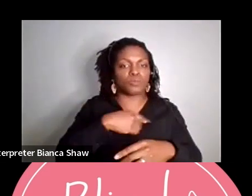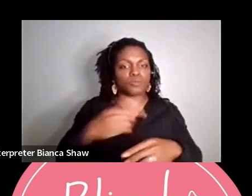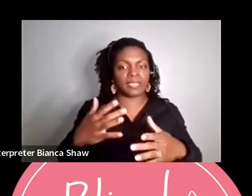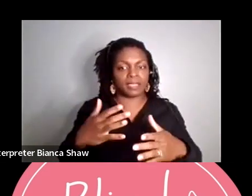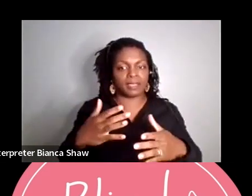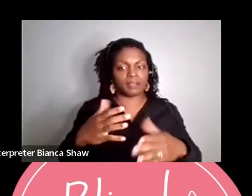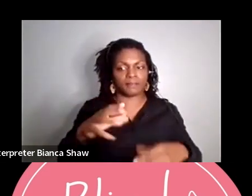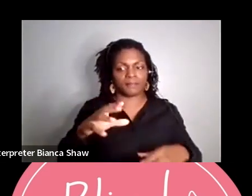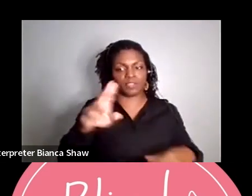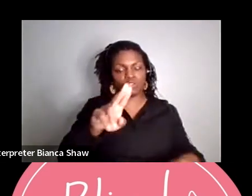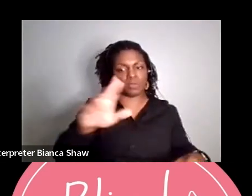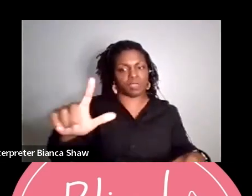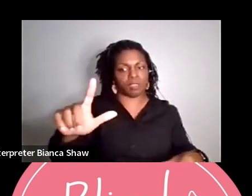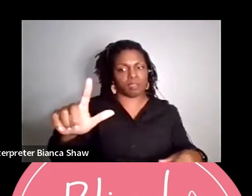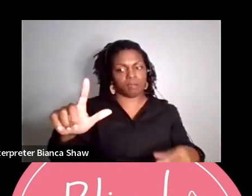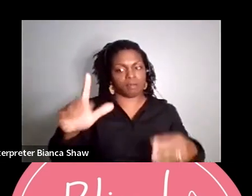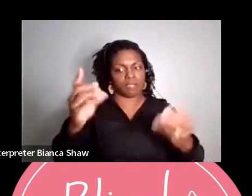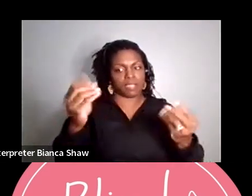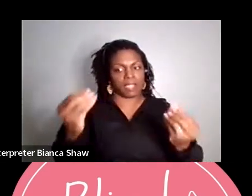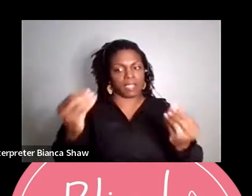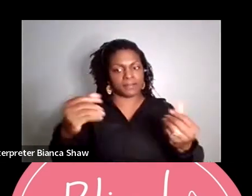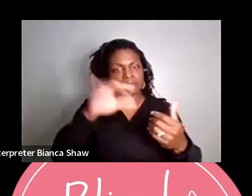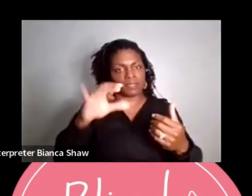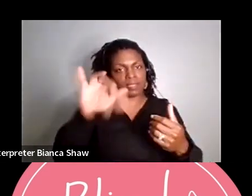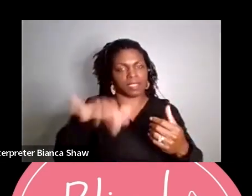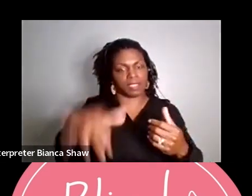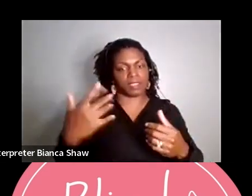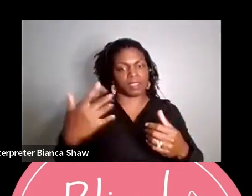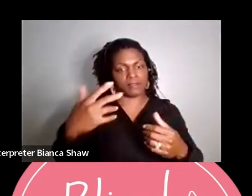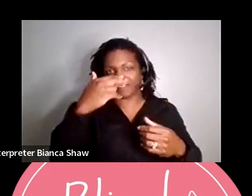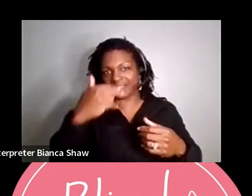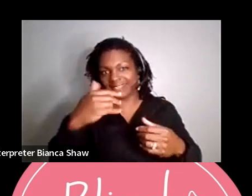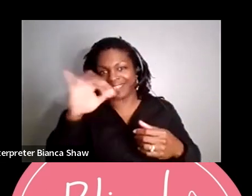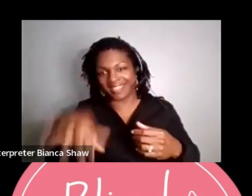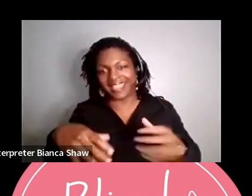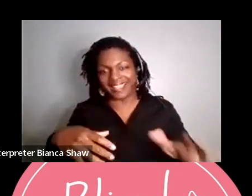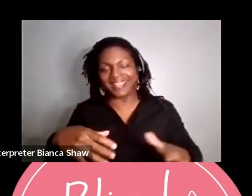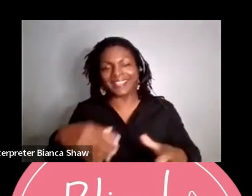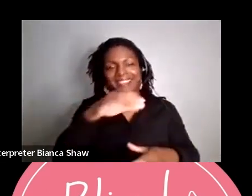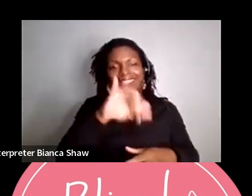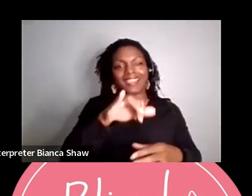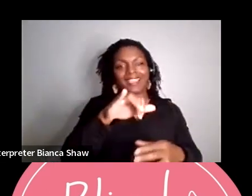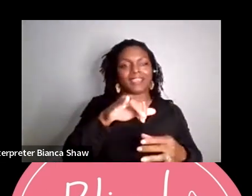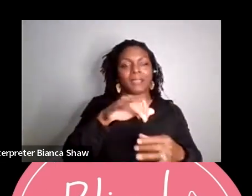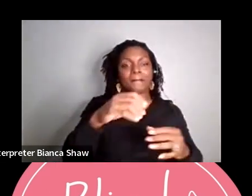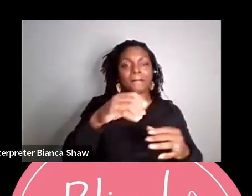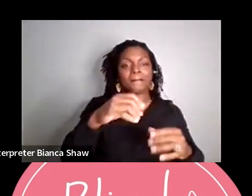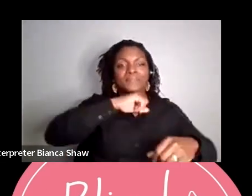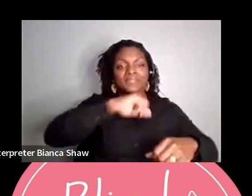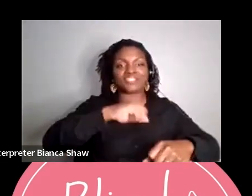S camping and it's it's a really funky crossing, because the street itself is actually little brick pavers. And so, if you were not paying attention, you would have had no clue.